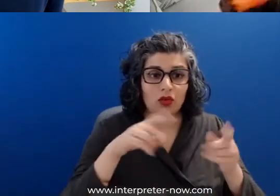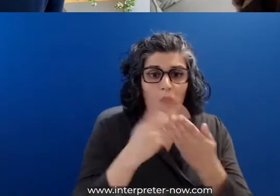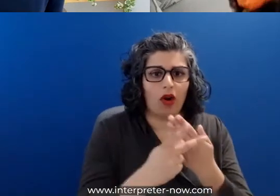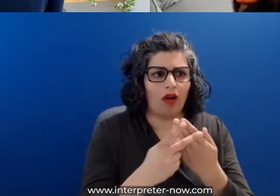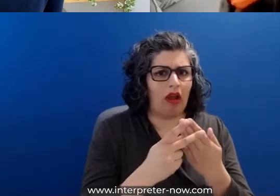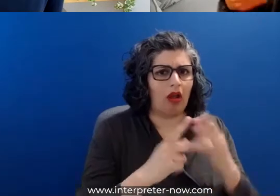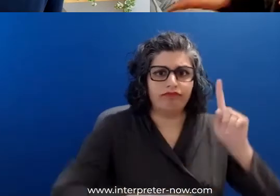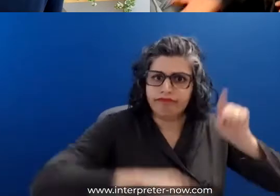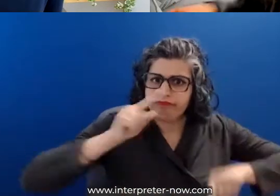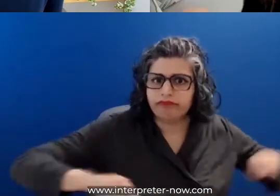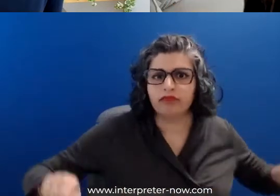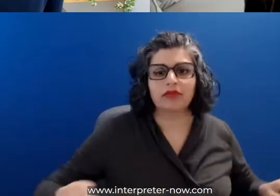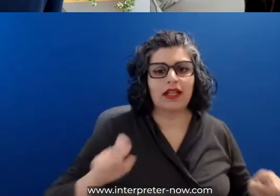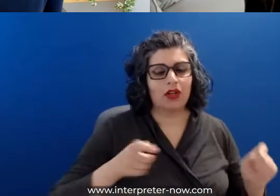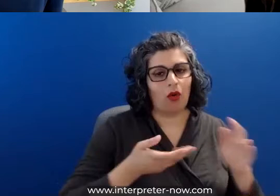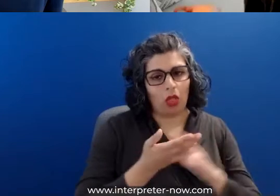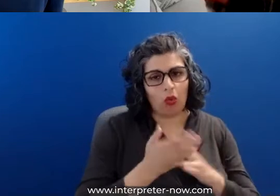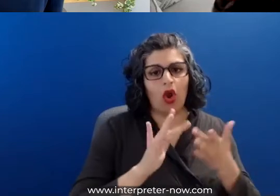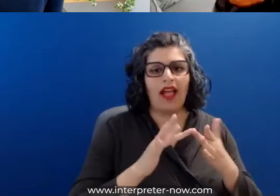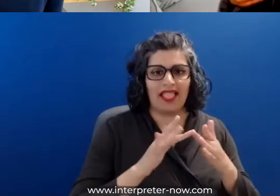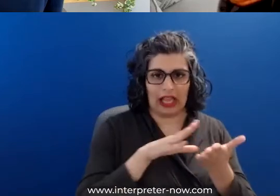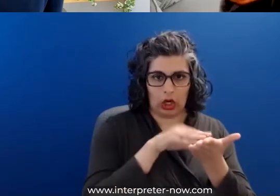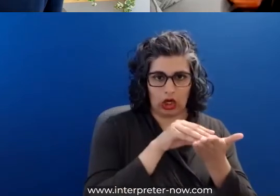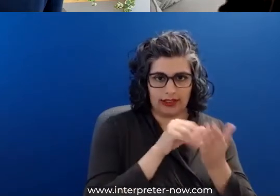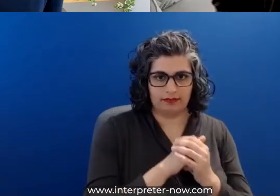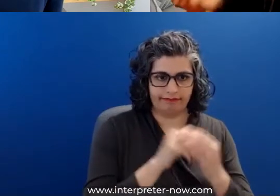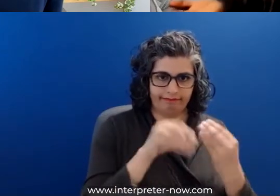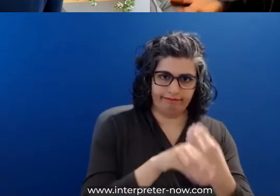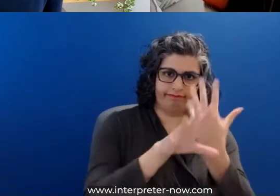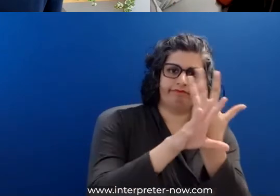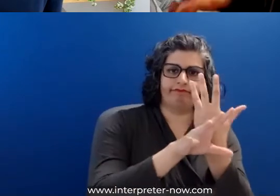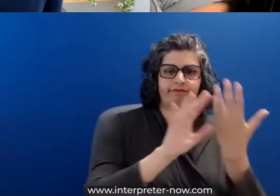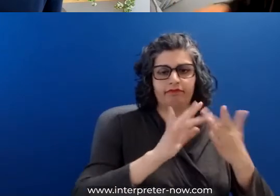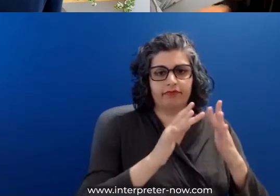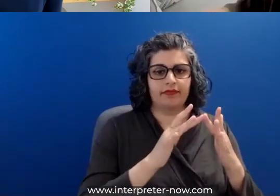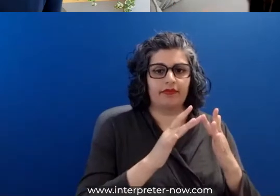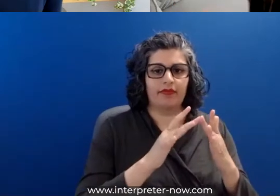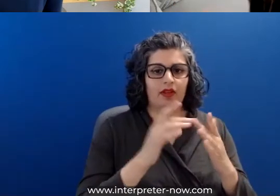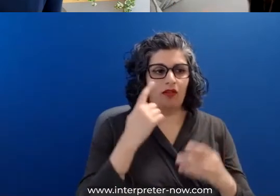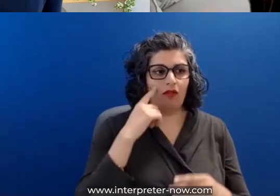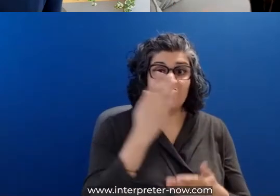has had to go through online learning for some or the majority of the last two years.